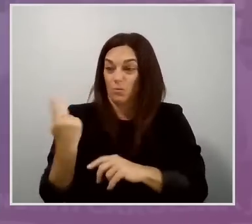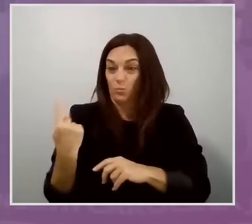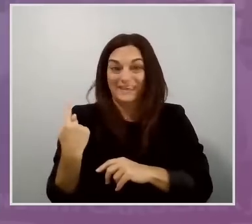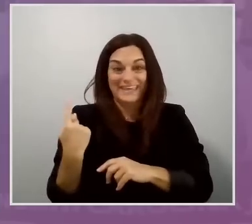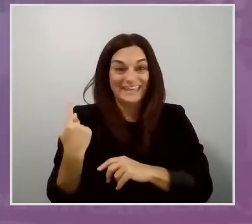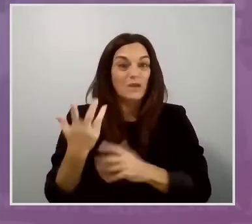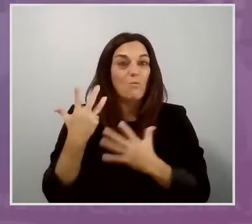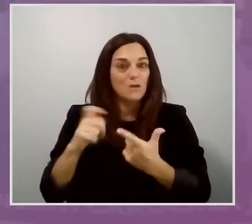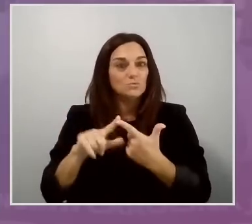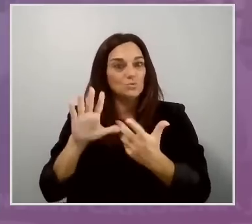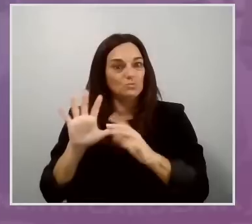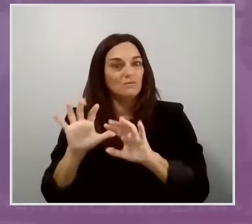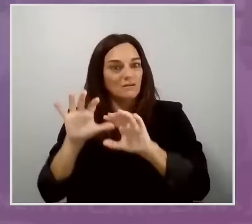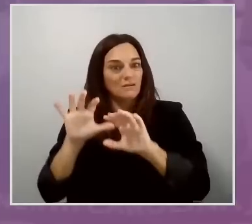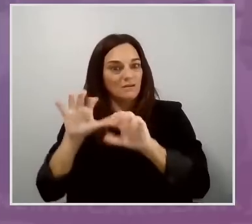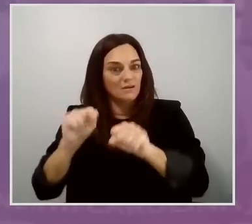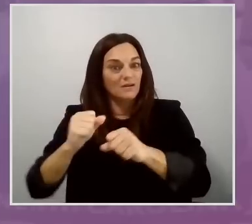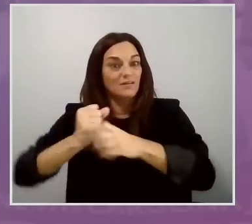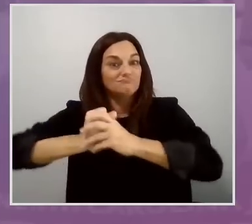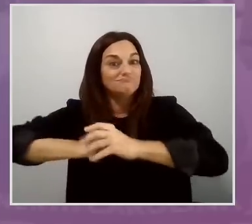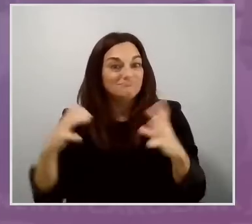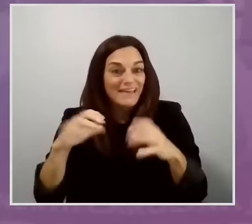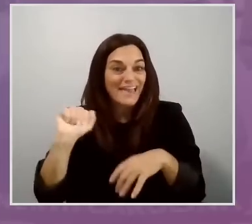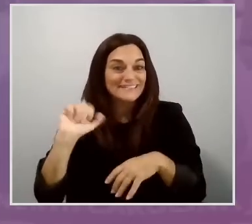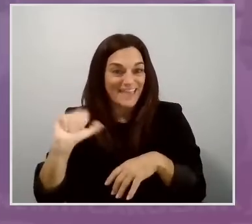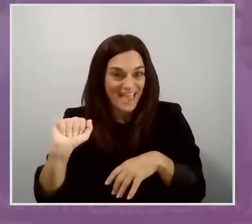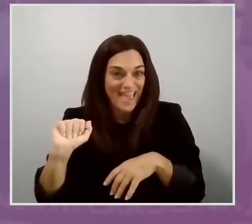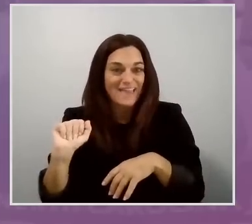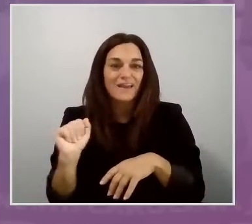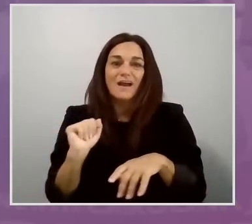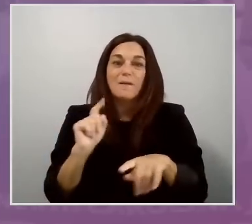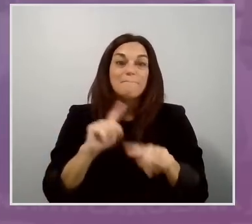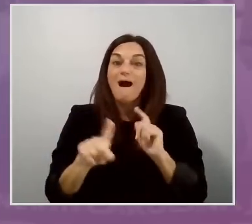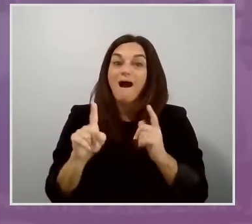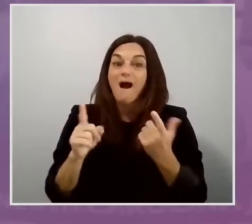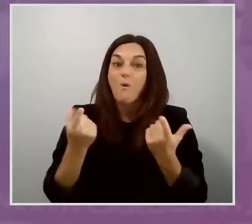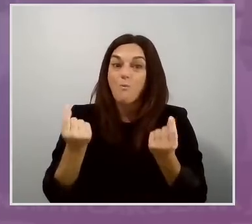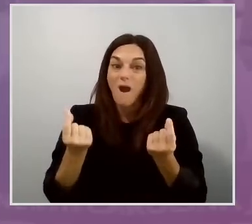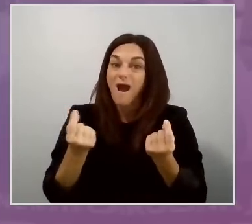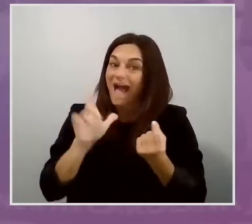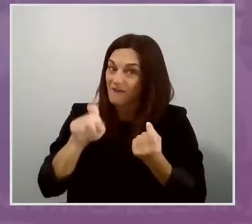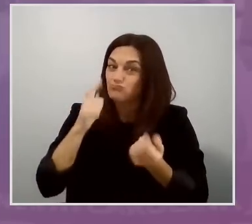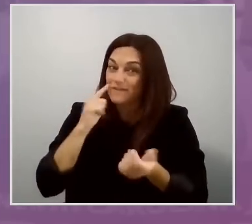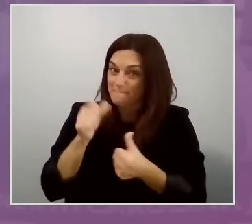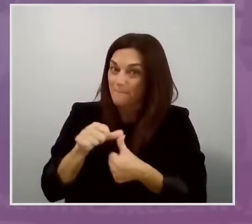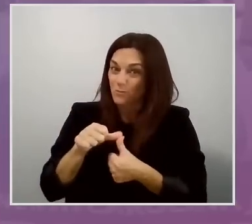BROUGHT HEALTH CARE TO MILLIONS OF PEOPLE. JOE BIDEN AND I WANT TO COME IN AND EXPAND THE AFFORDABLE